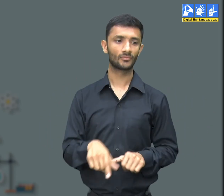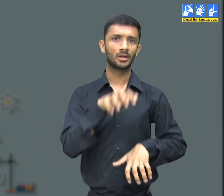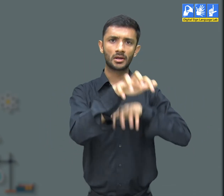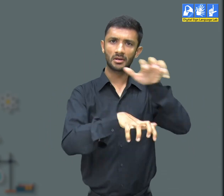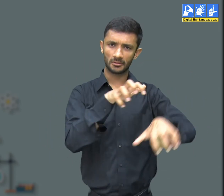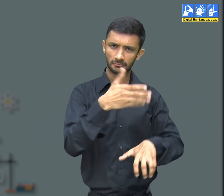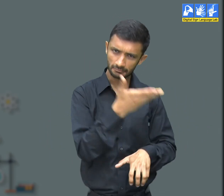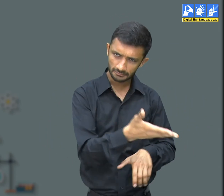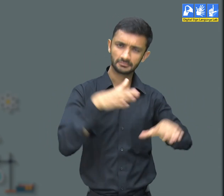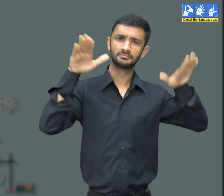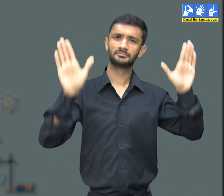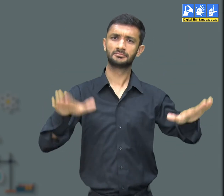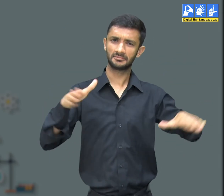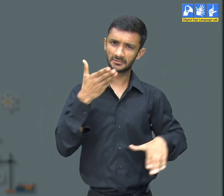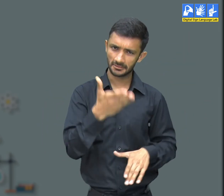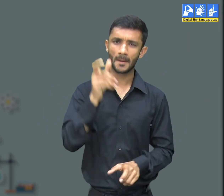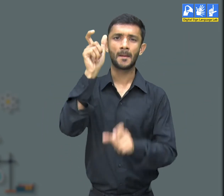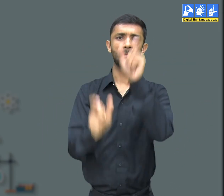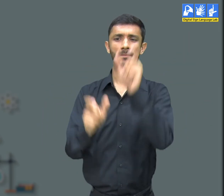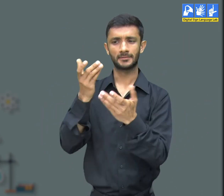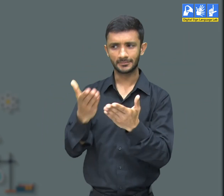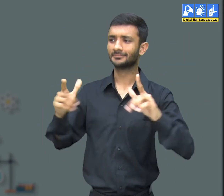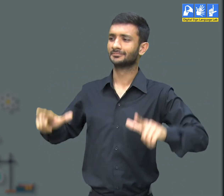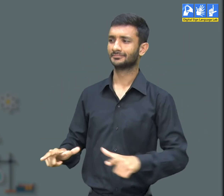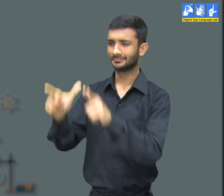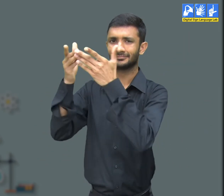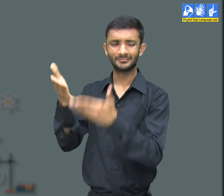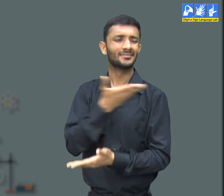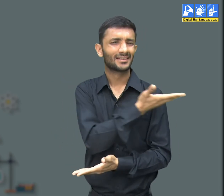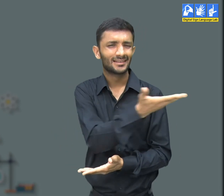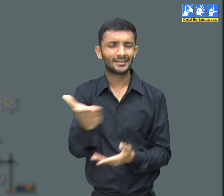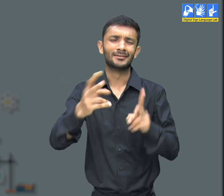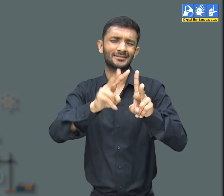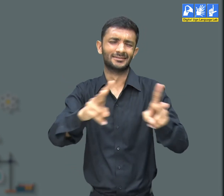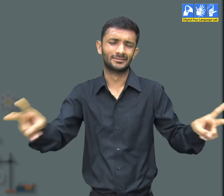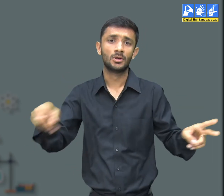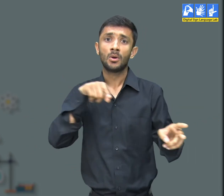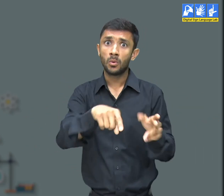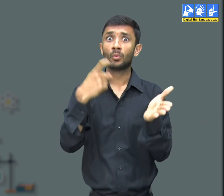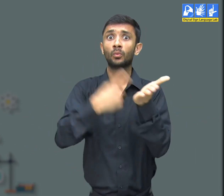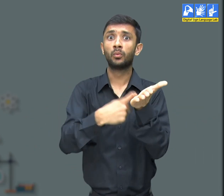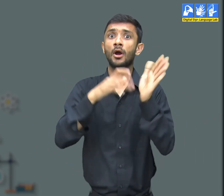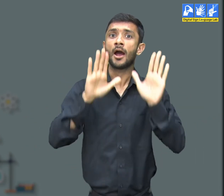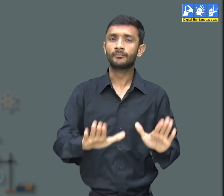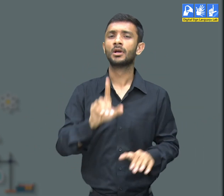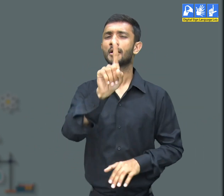It is the application of the laws of physics to study how living organisms function.